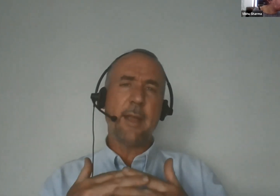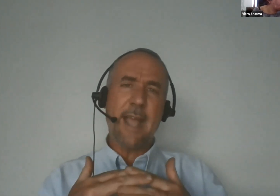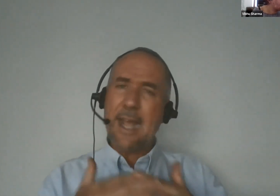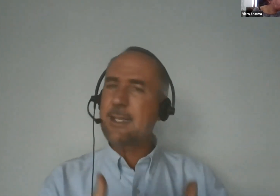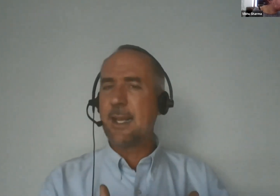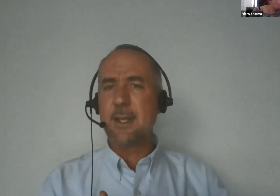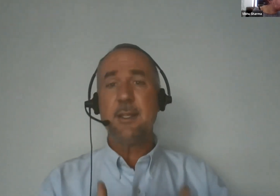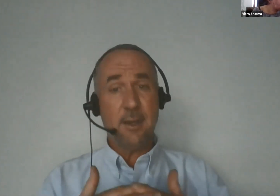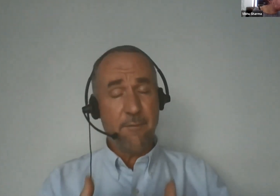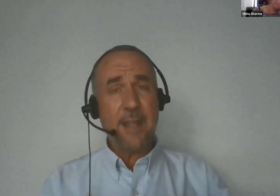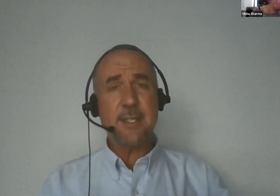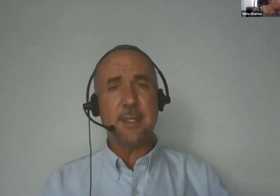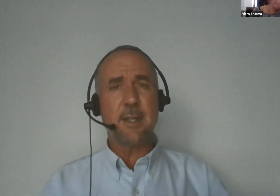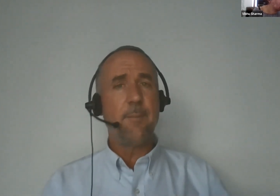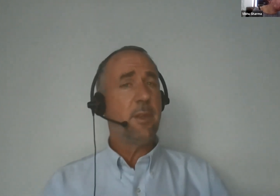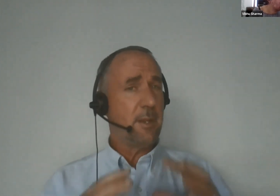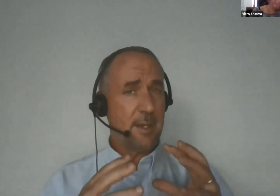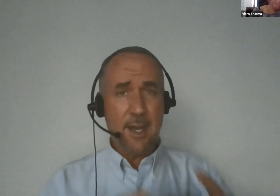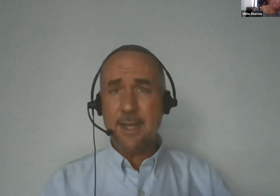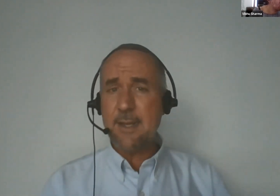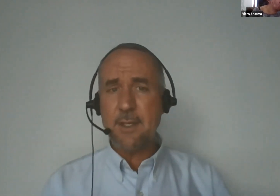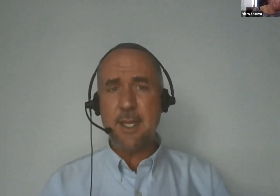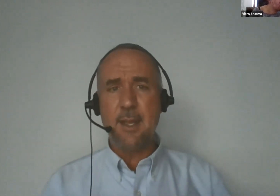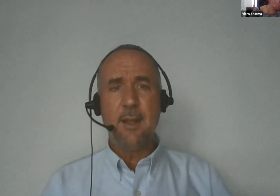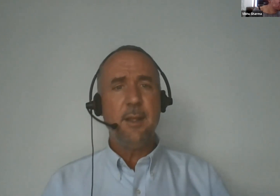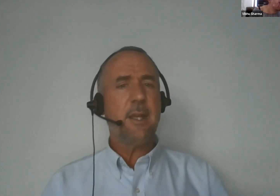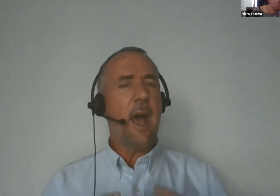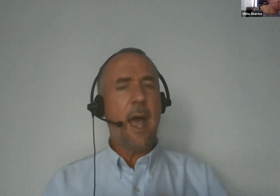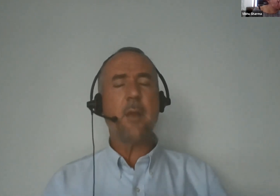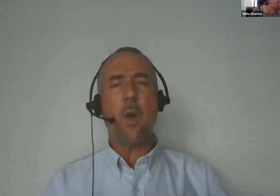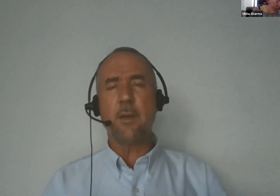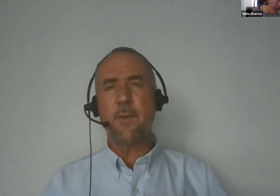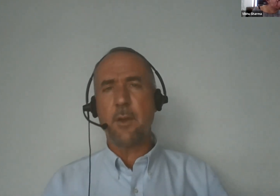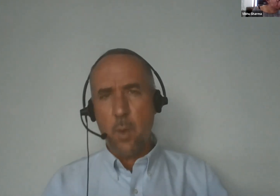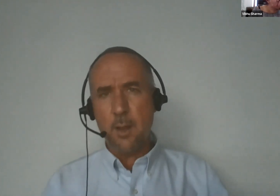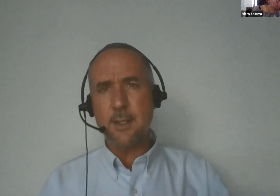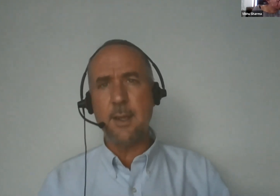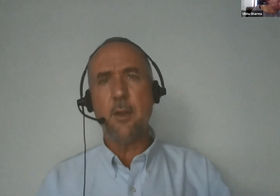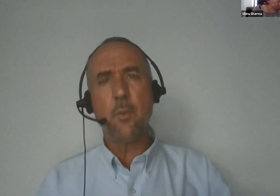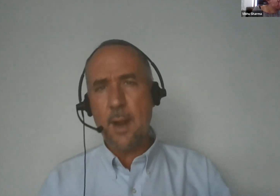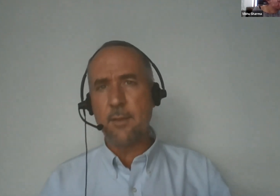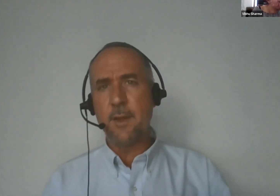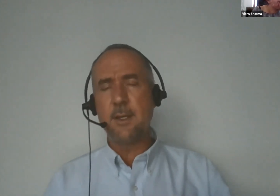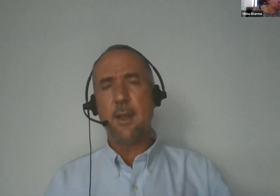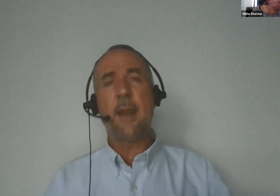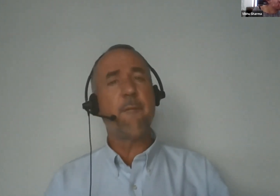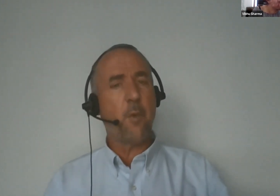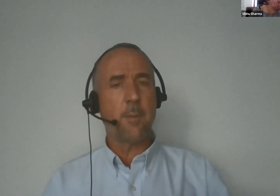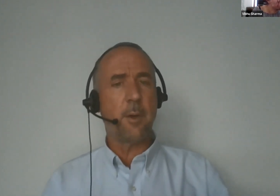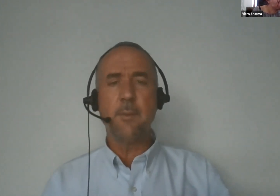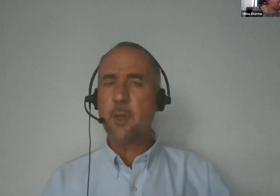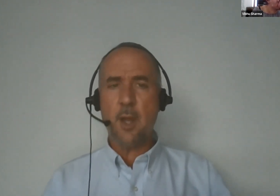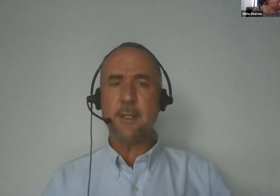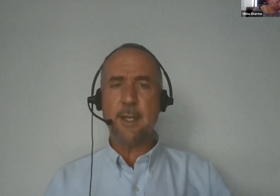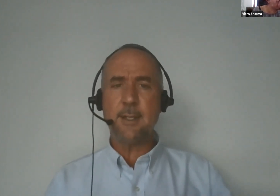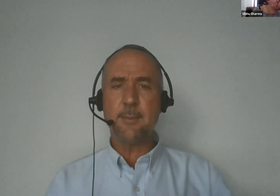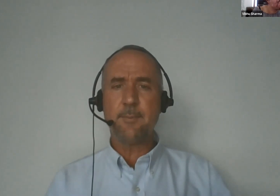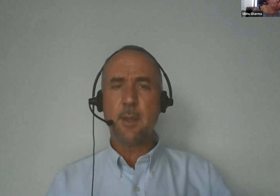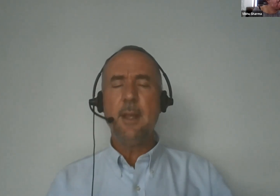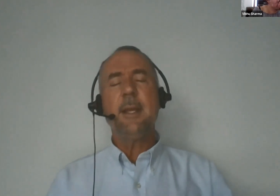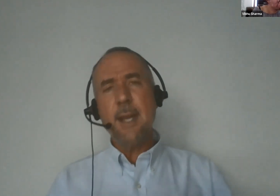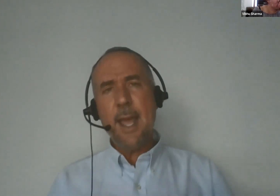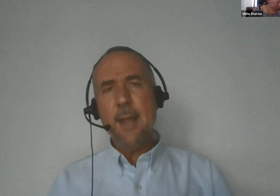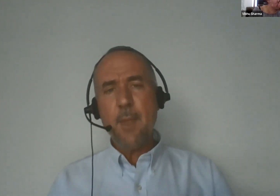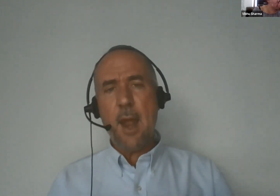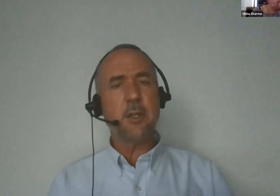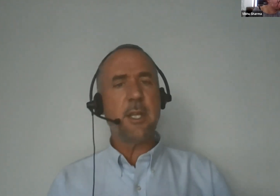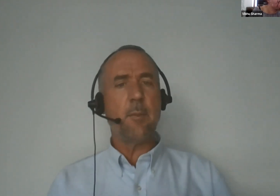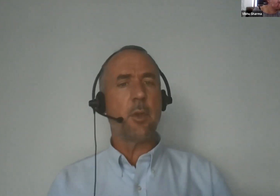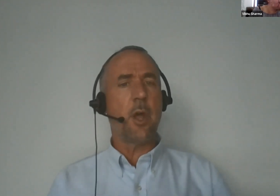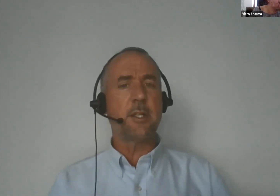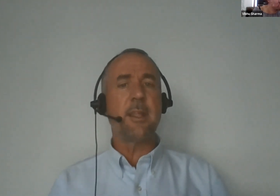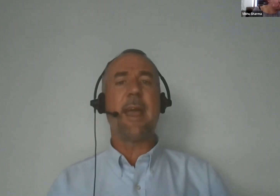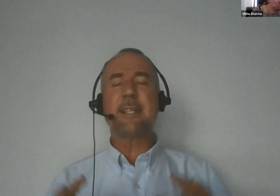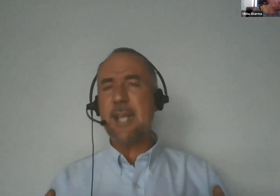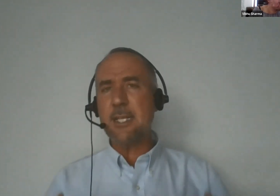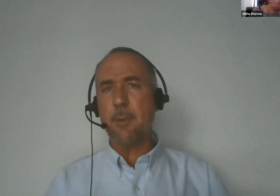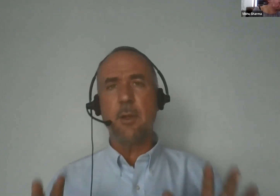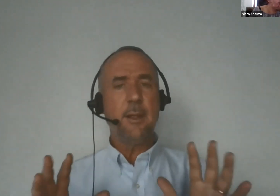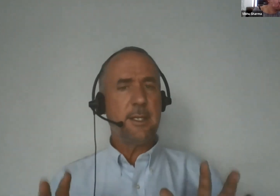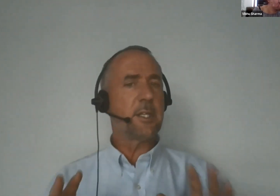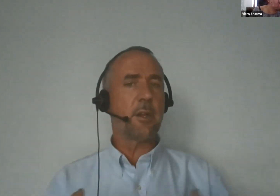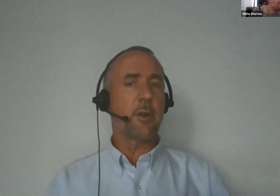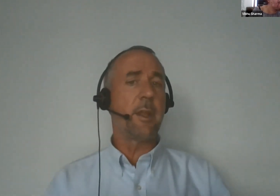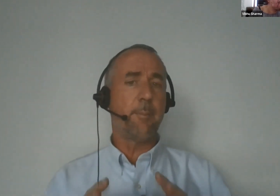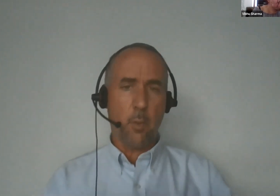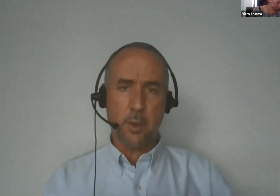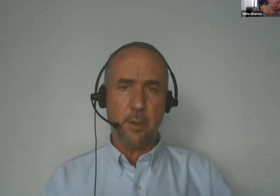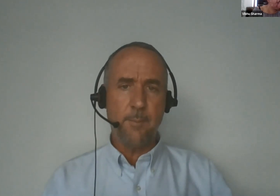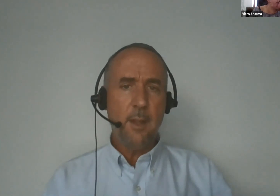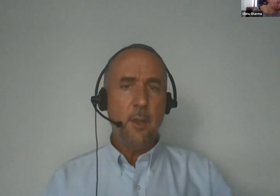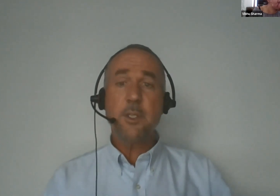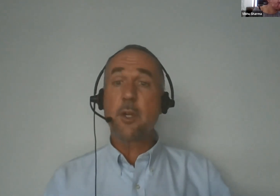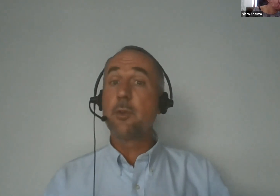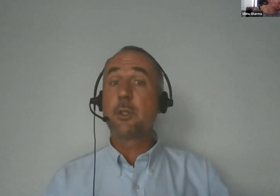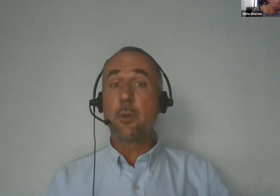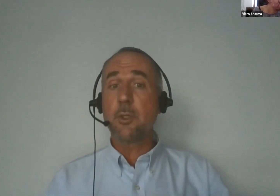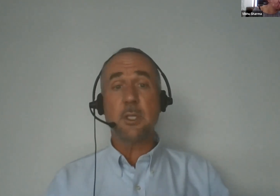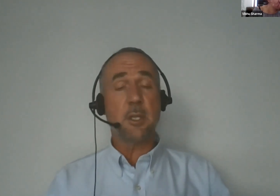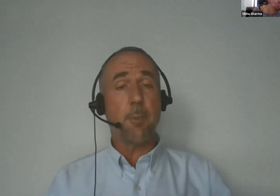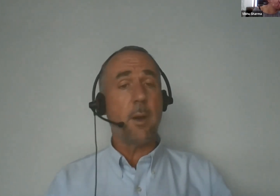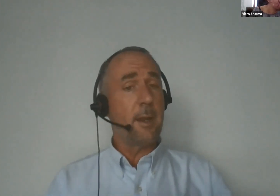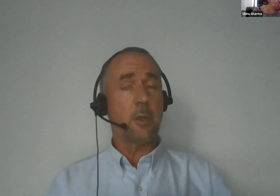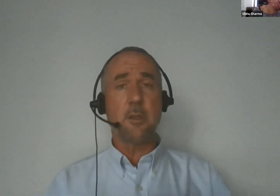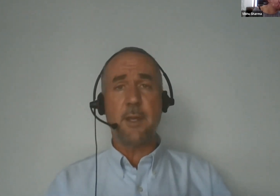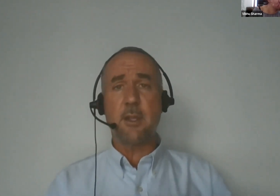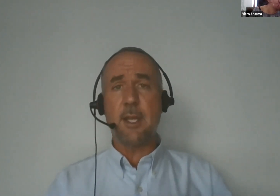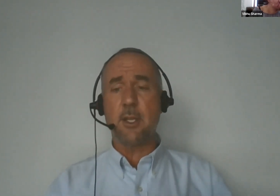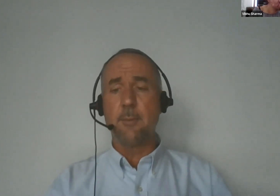Vibhu Sharma : has access to devices connectivity to high quality quality relevant and affordable content today our team will launch the accessible digital learning portal, which includes tools to support inclusive education.